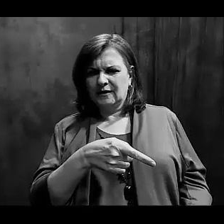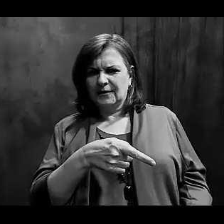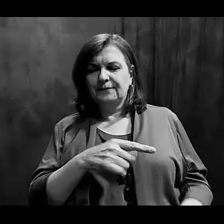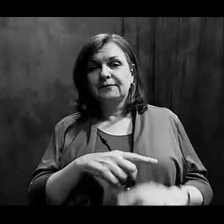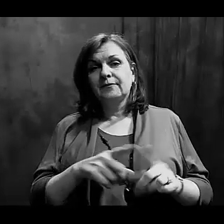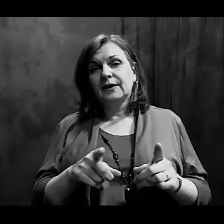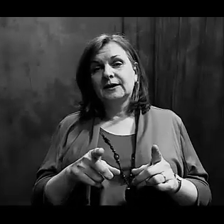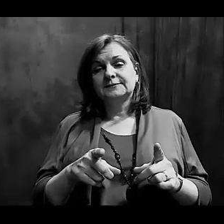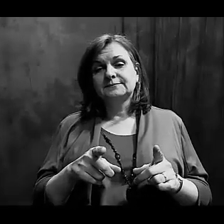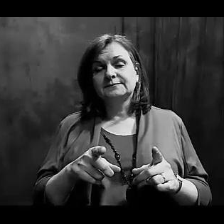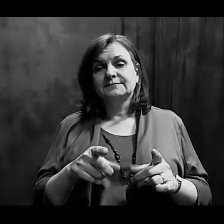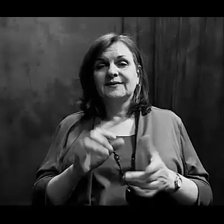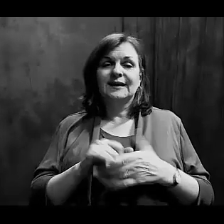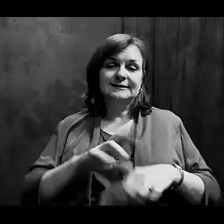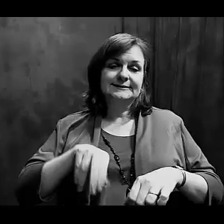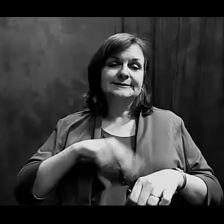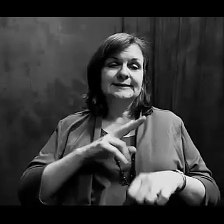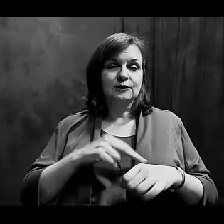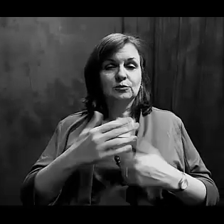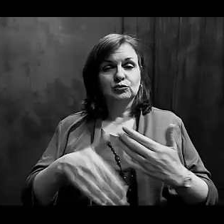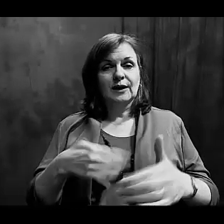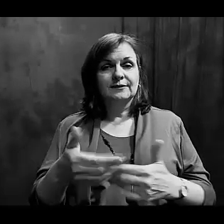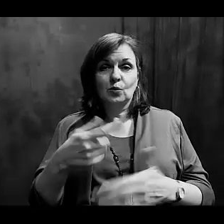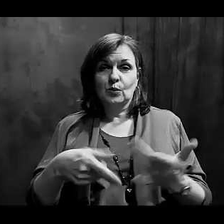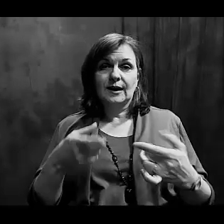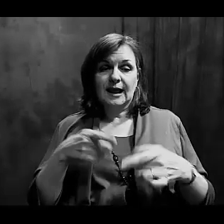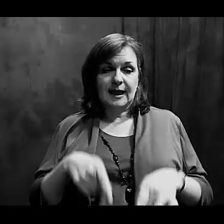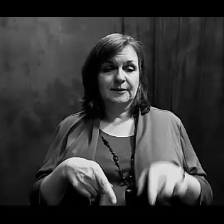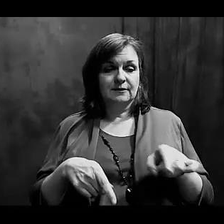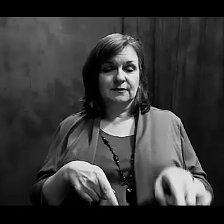as an natural kind of system this is what happens